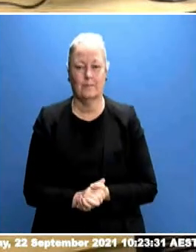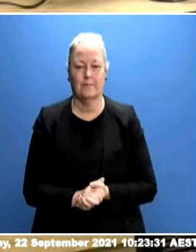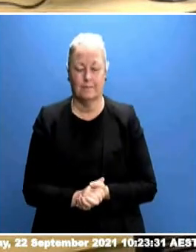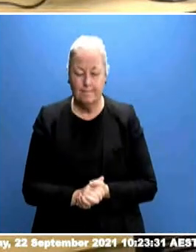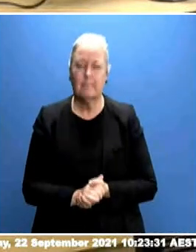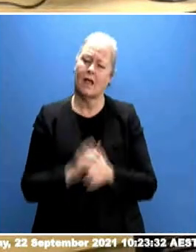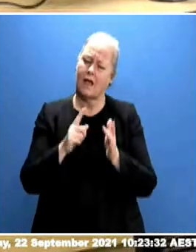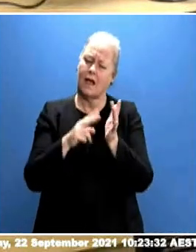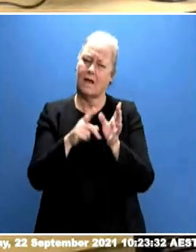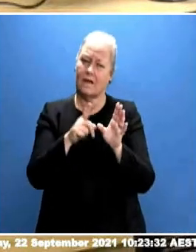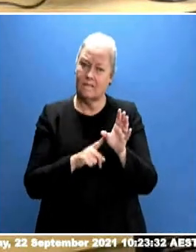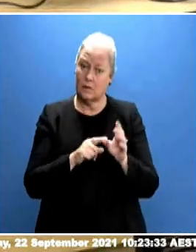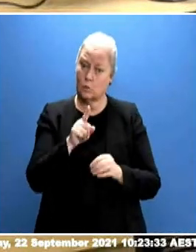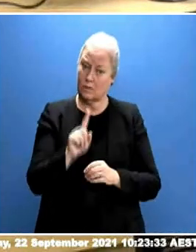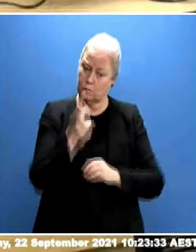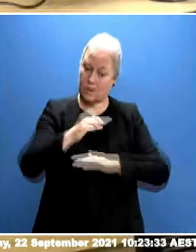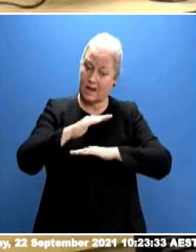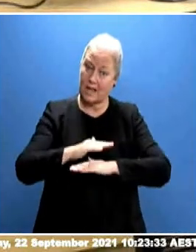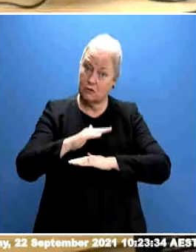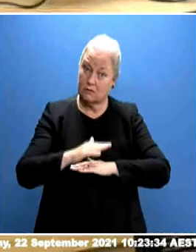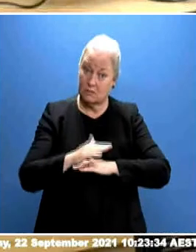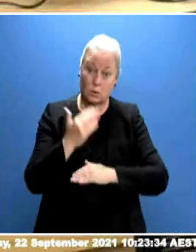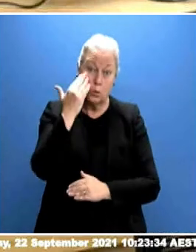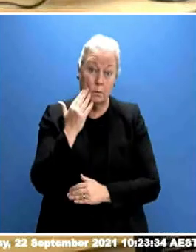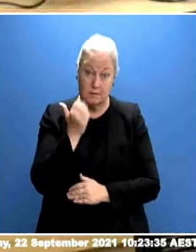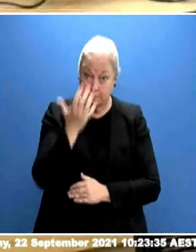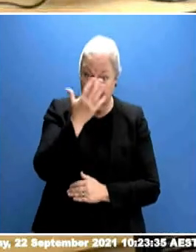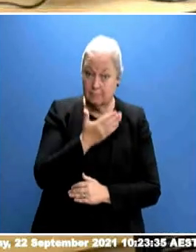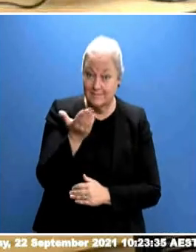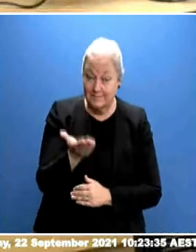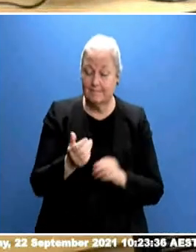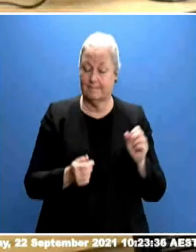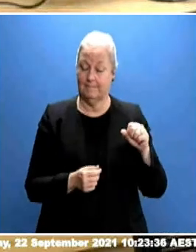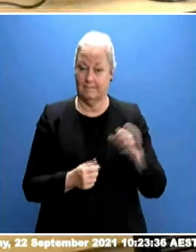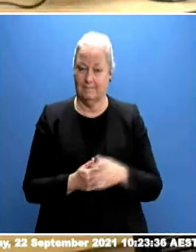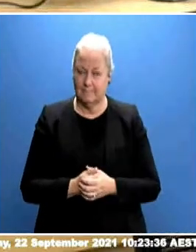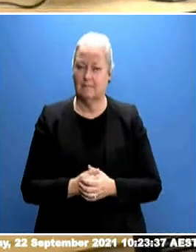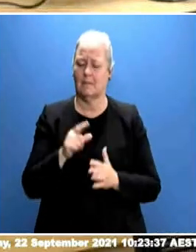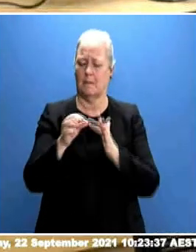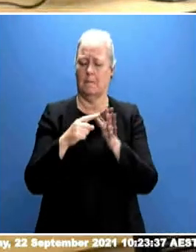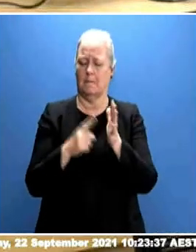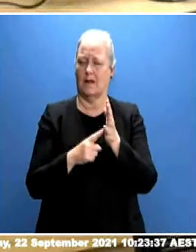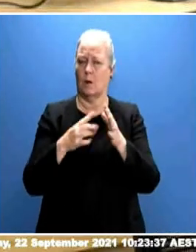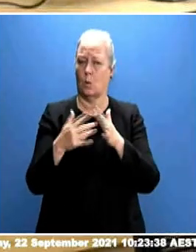Now, Ivy, you're a First Nations woman? Yes. And, more specifically, a Palawa woman from Tasmania?